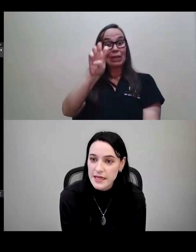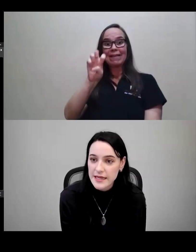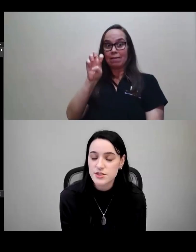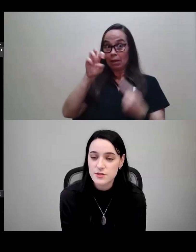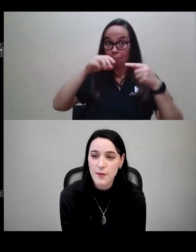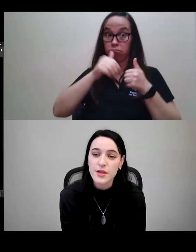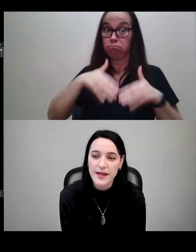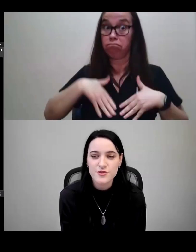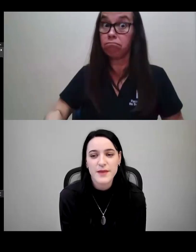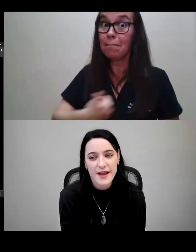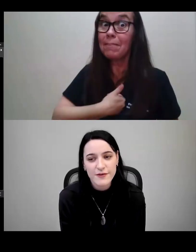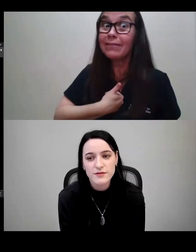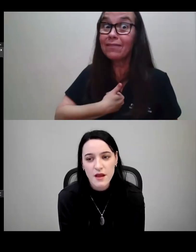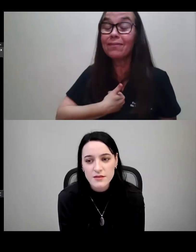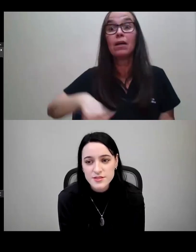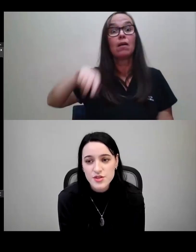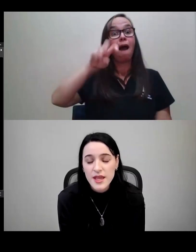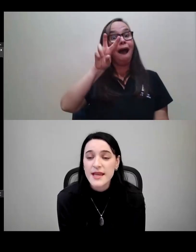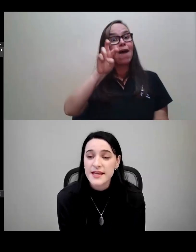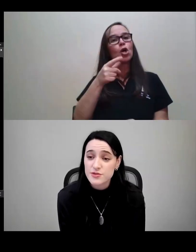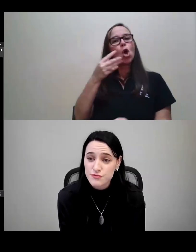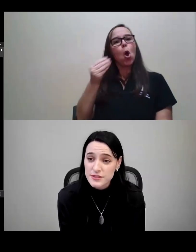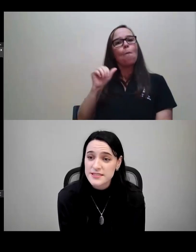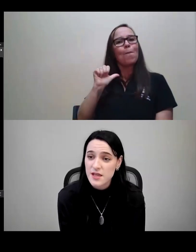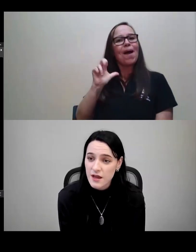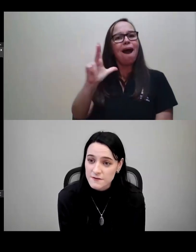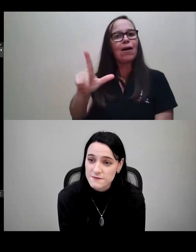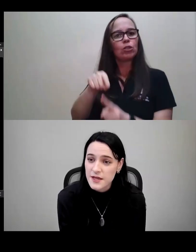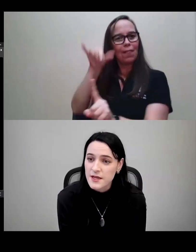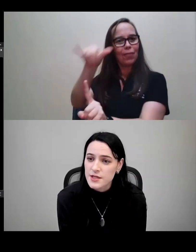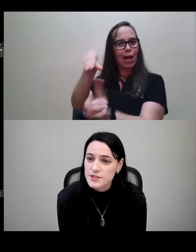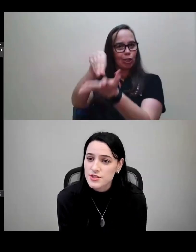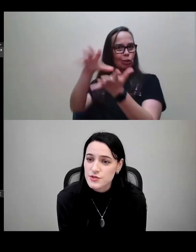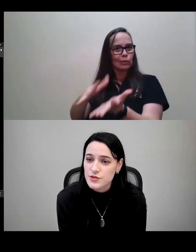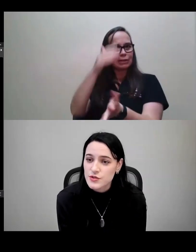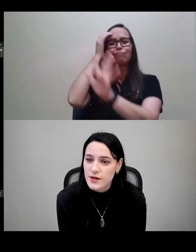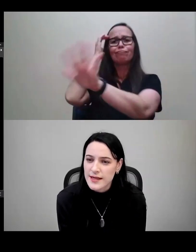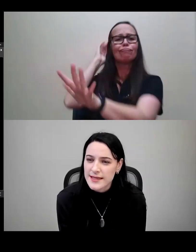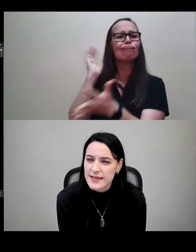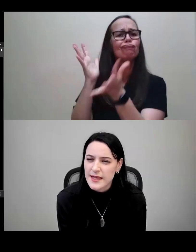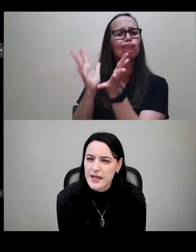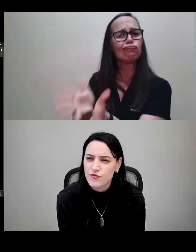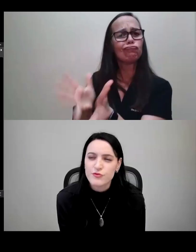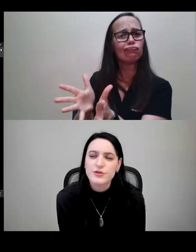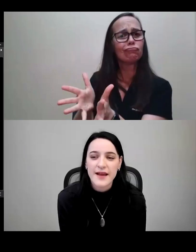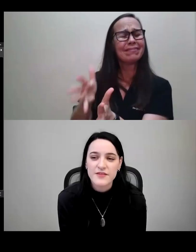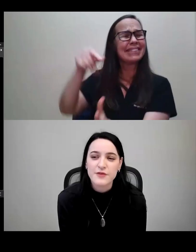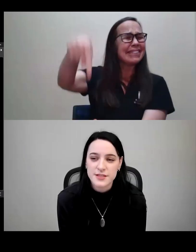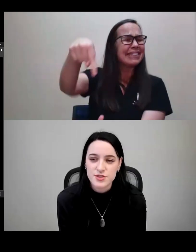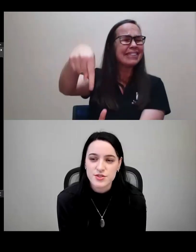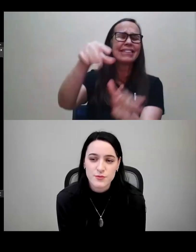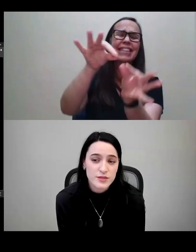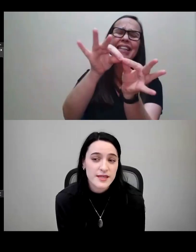comment and apply their background knowledge, it's really tough to really have that relationship